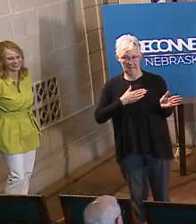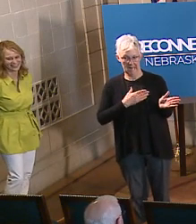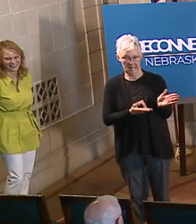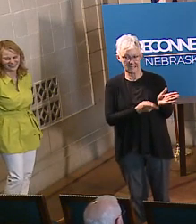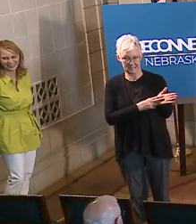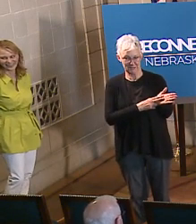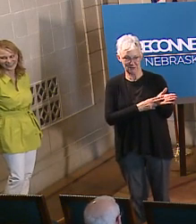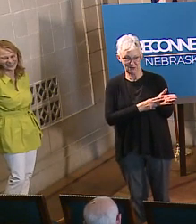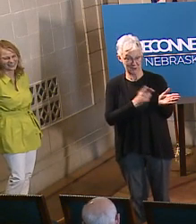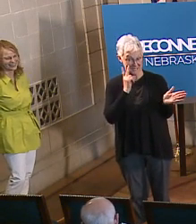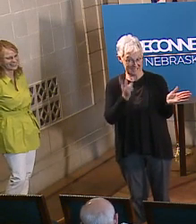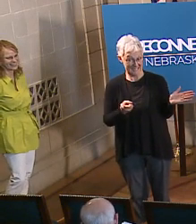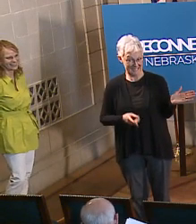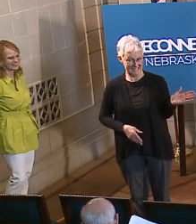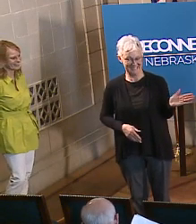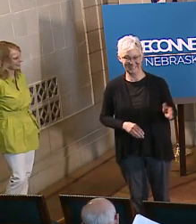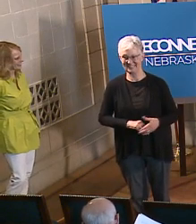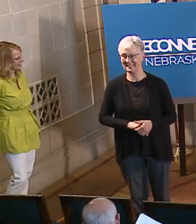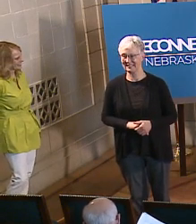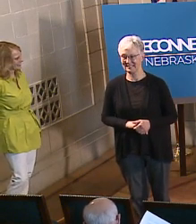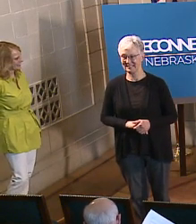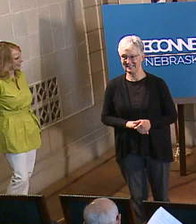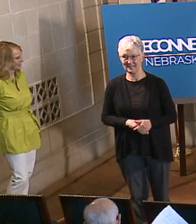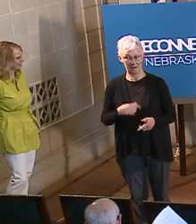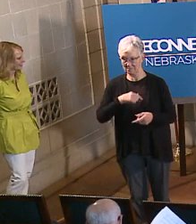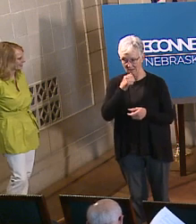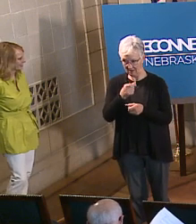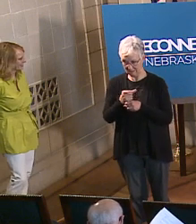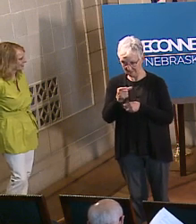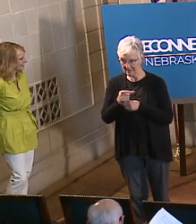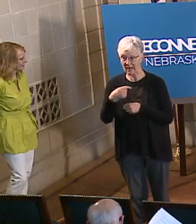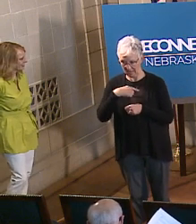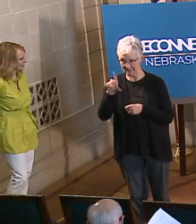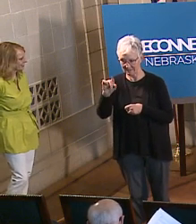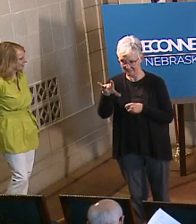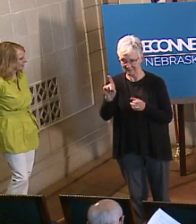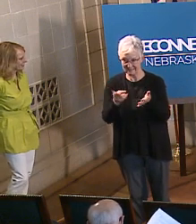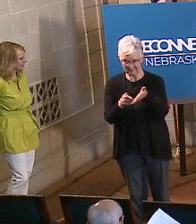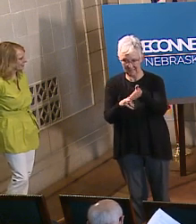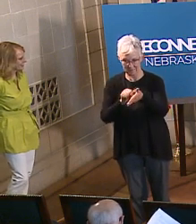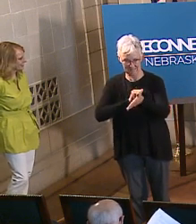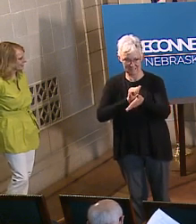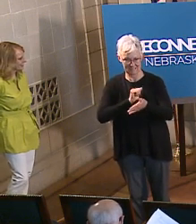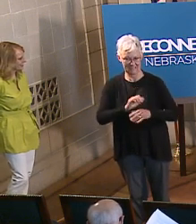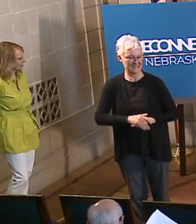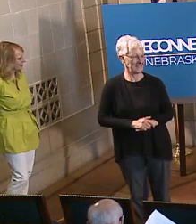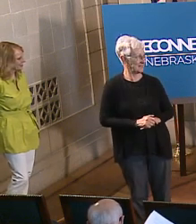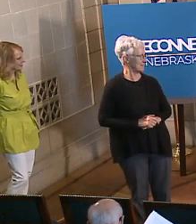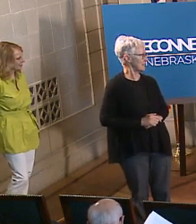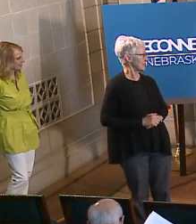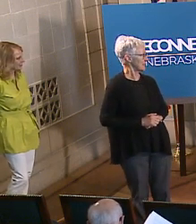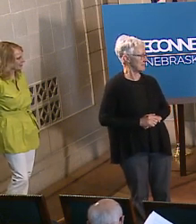ON THIS PAGE RIGHT HERE, THERE'S